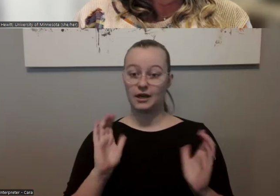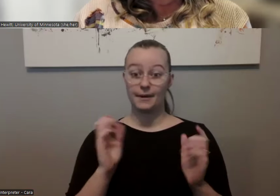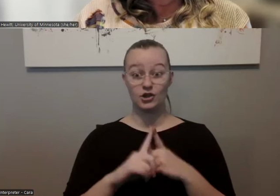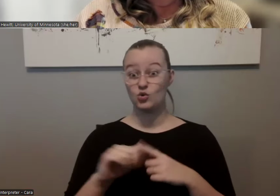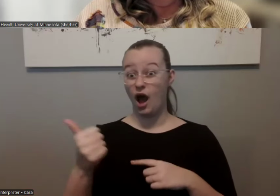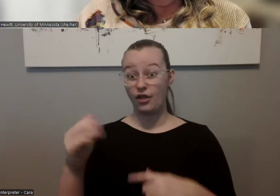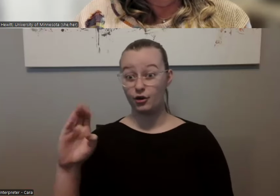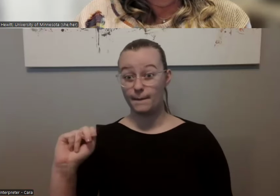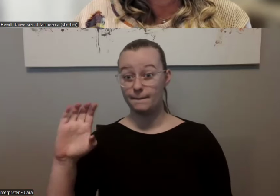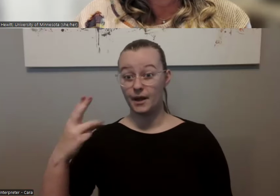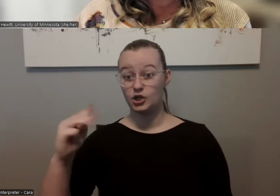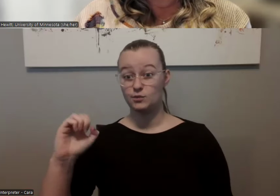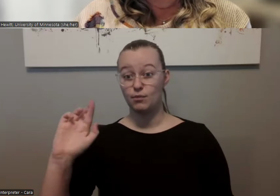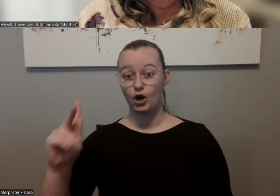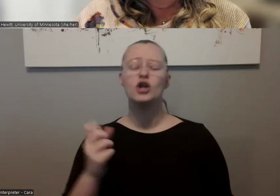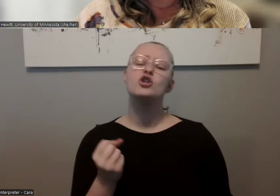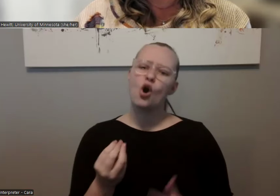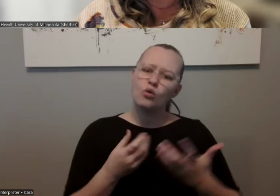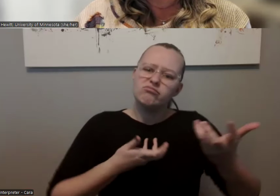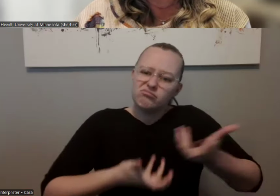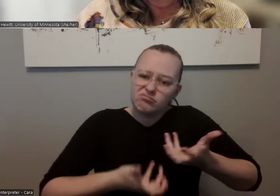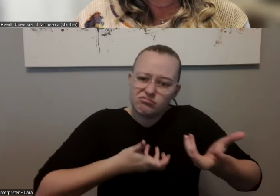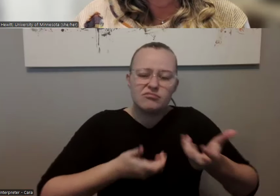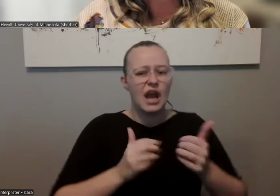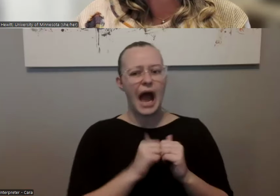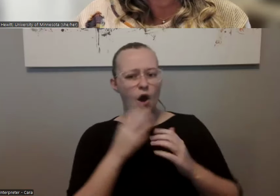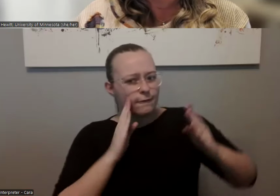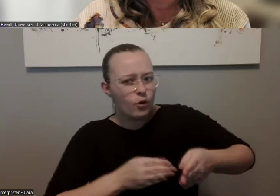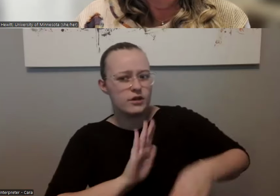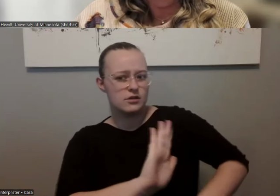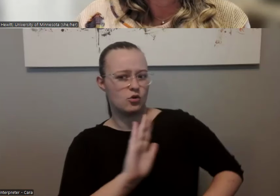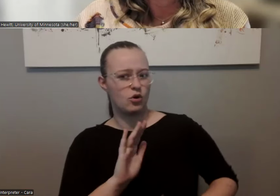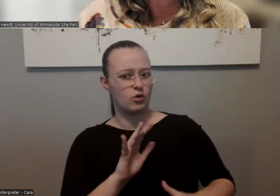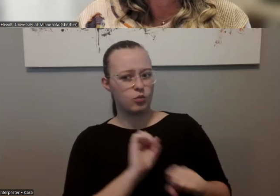And so we've really worked with them to focus their intervention work on selection